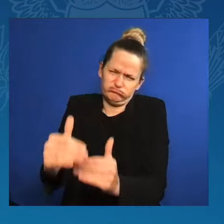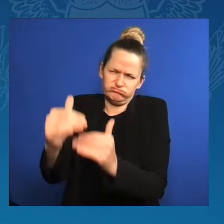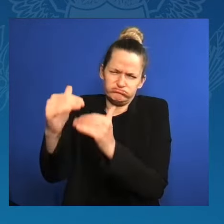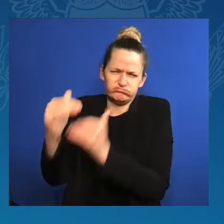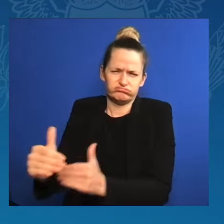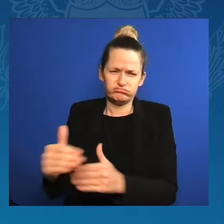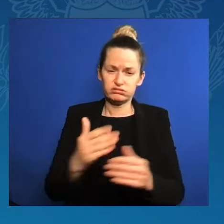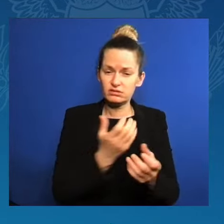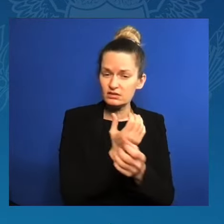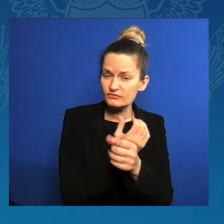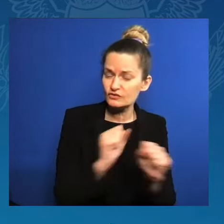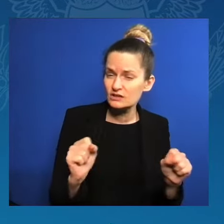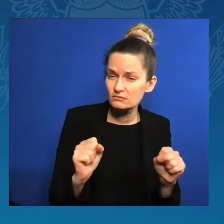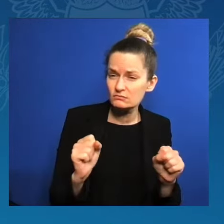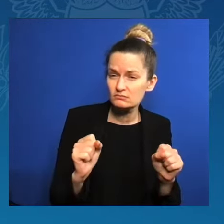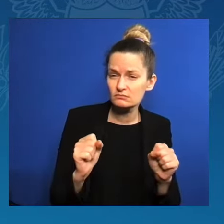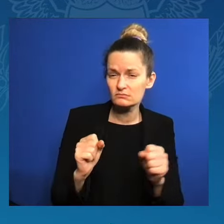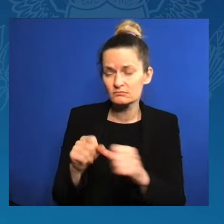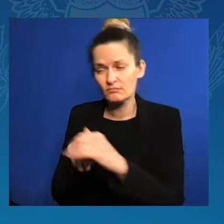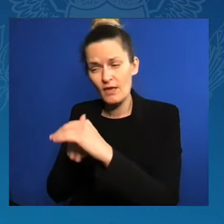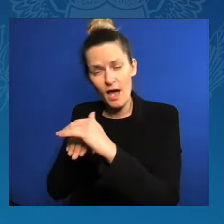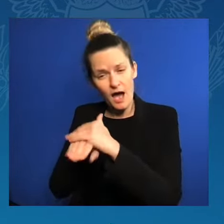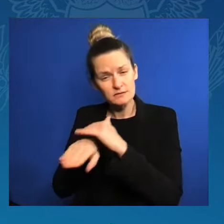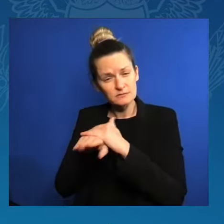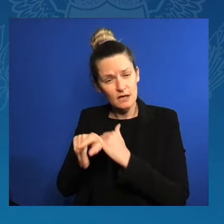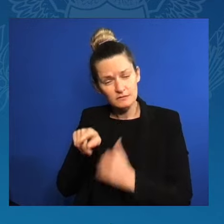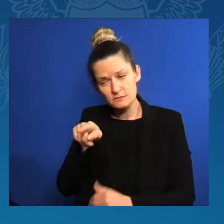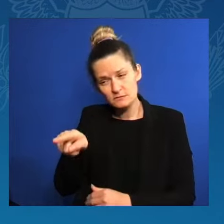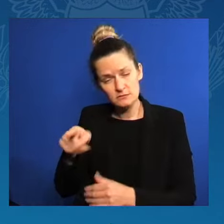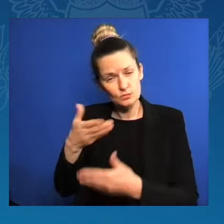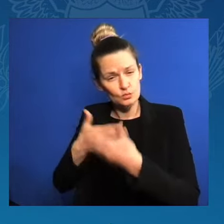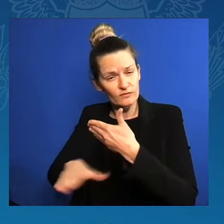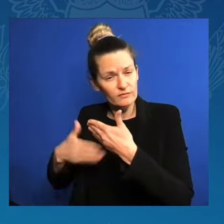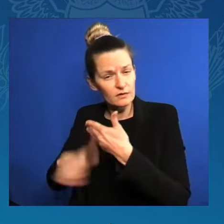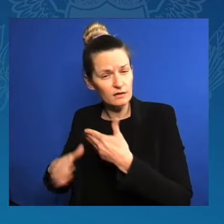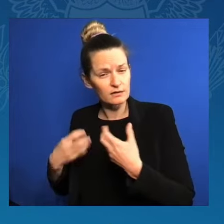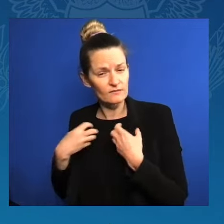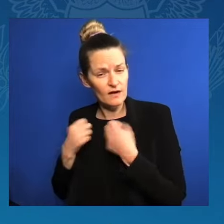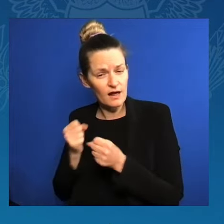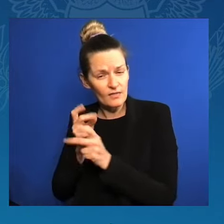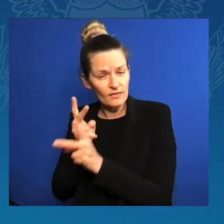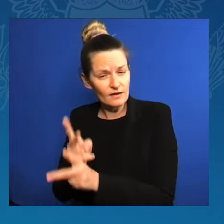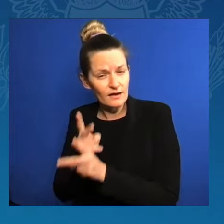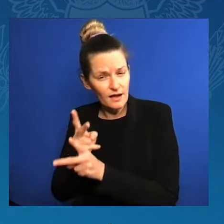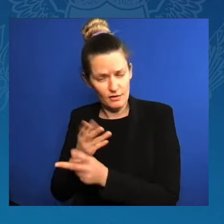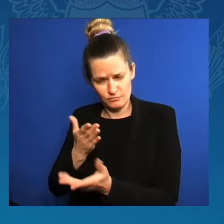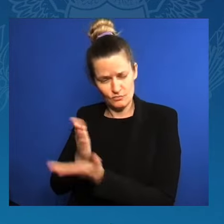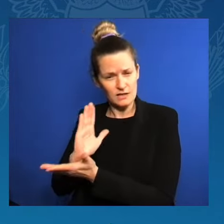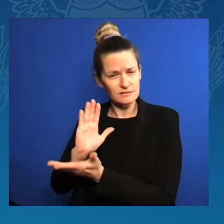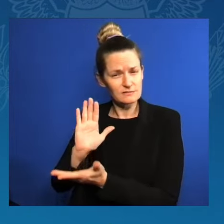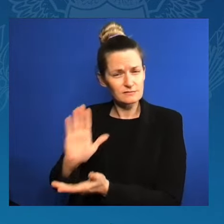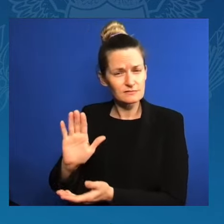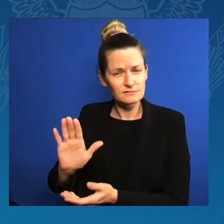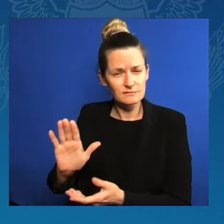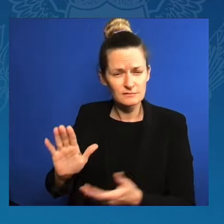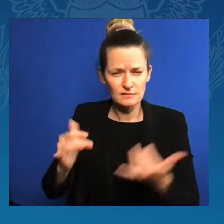Right now, in our country -- right now, in our country, 23 million women of reproductive age